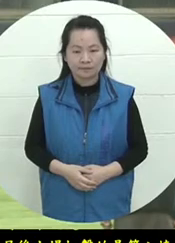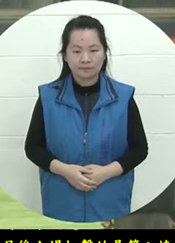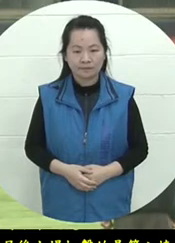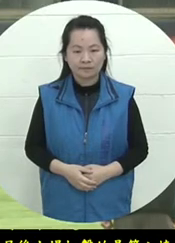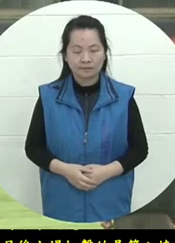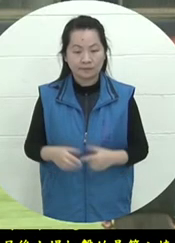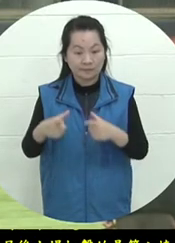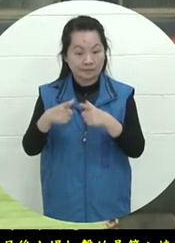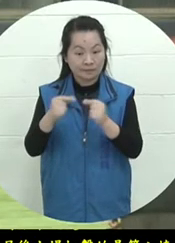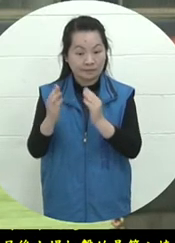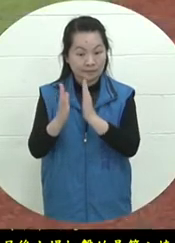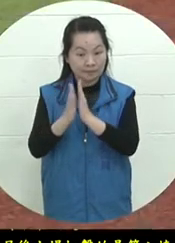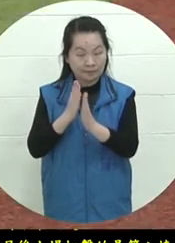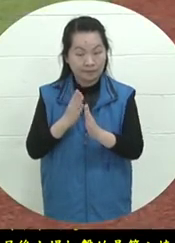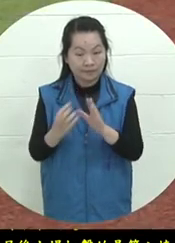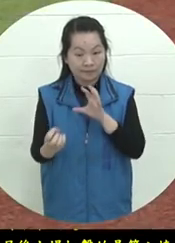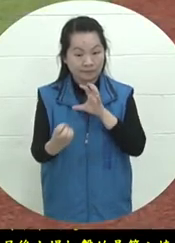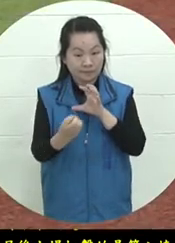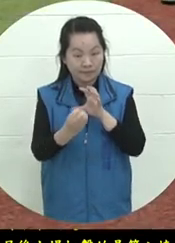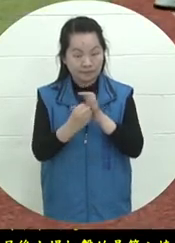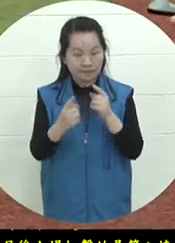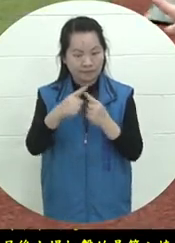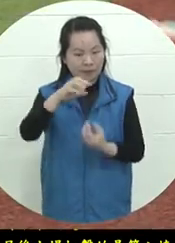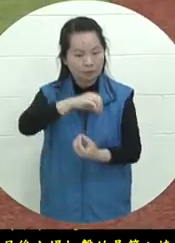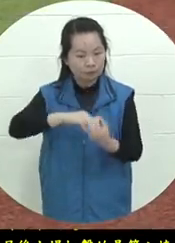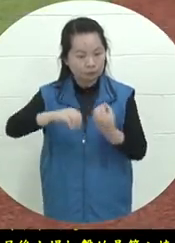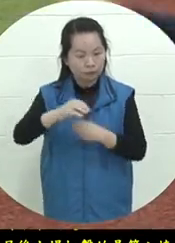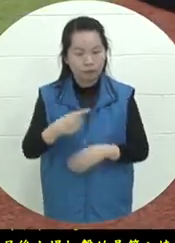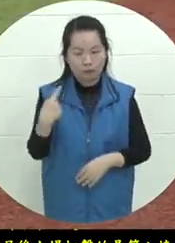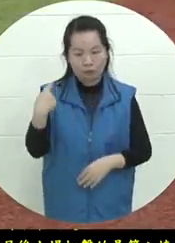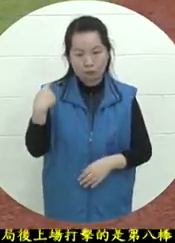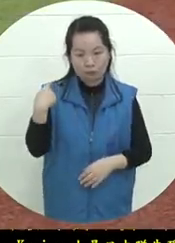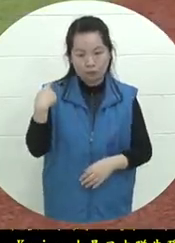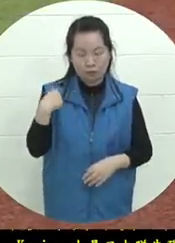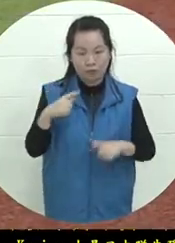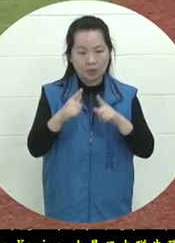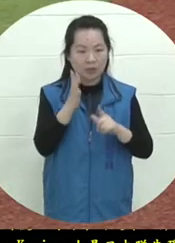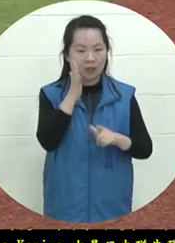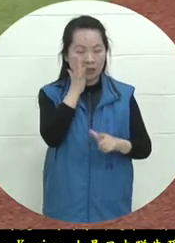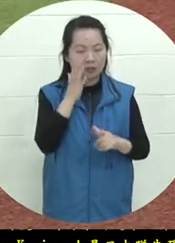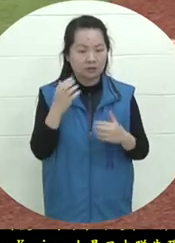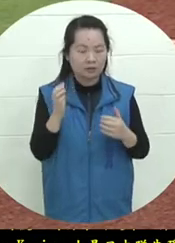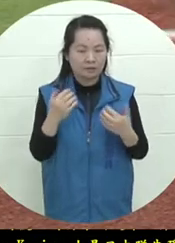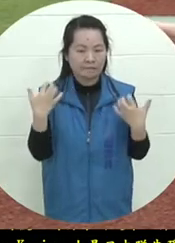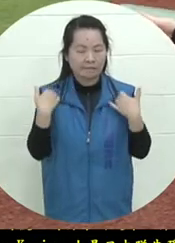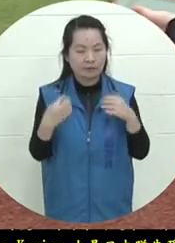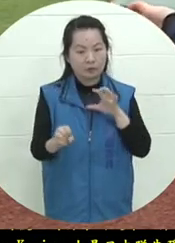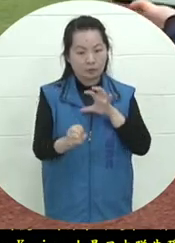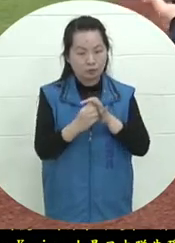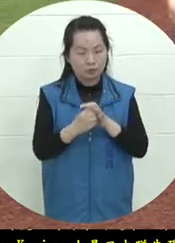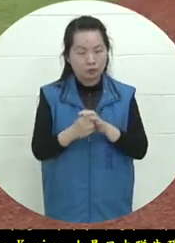one of the catchers of the Japanese team was scheduled to be the catcher yesterday. Ambassador Kenta served as the catcher and stayed for the entire game.